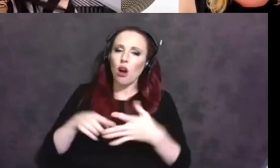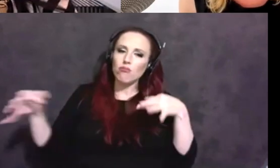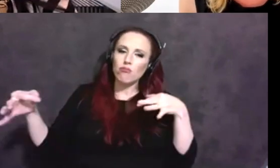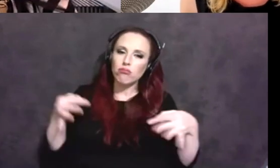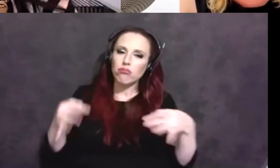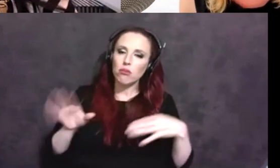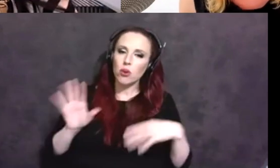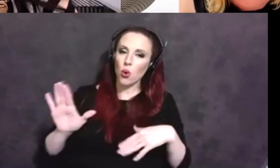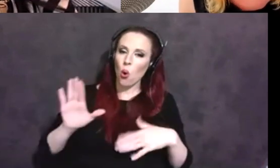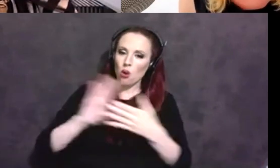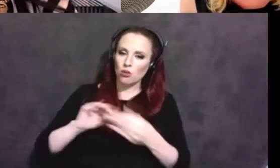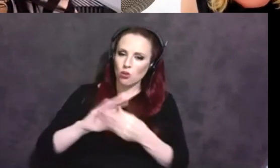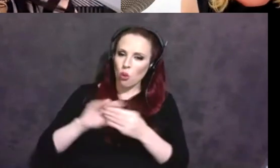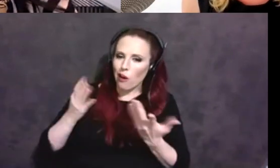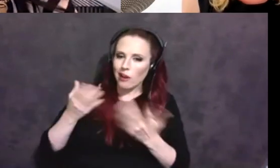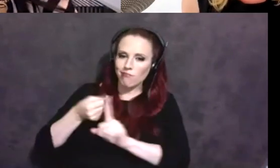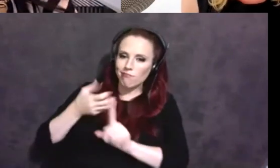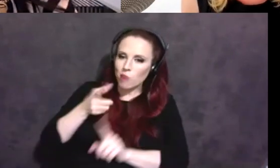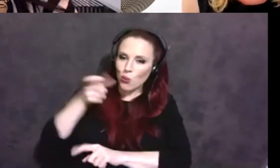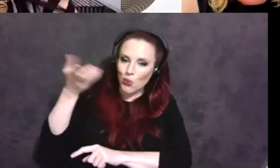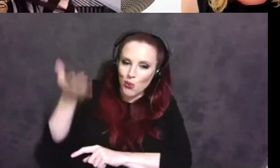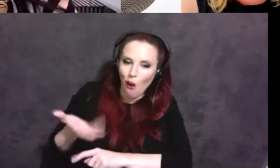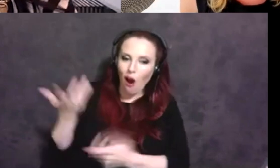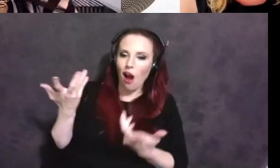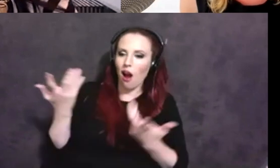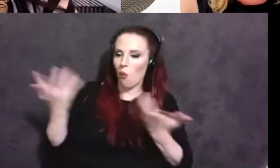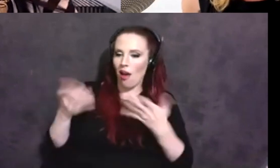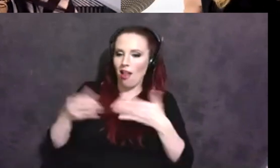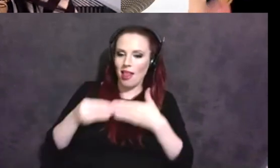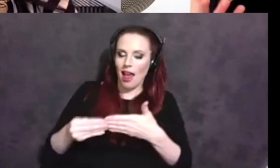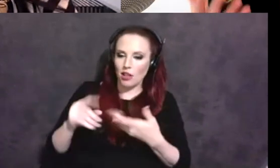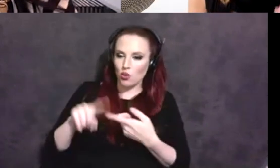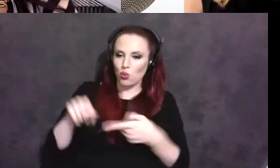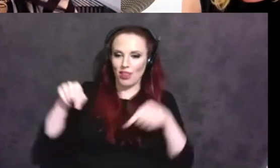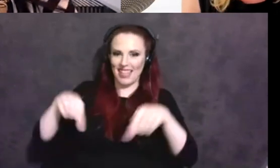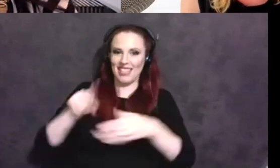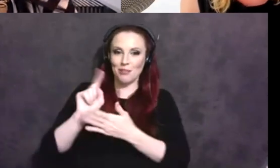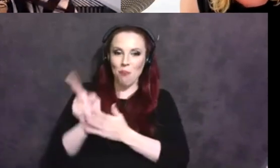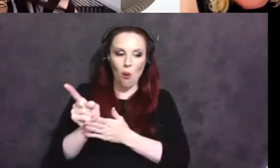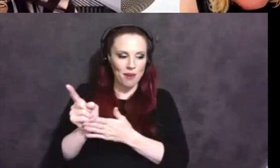our lives. I think this is, you know, building upon that and the conversation we had there.